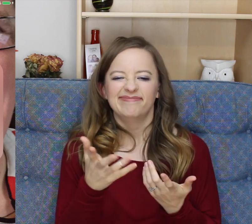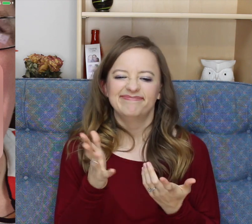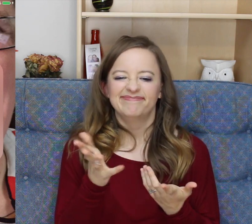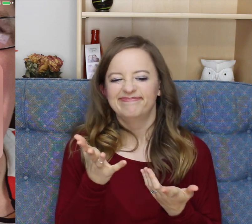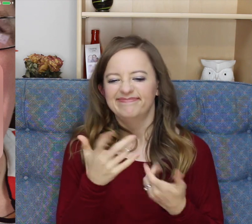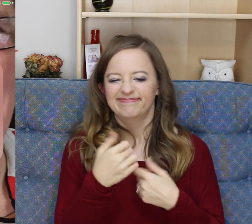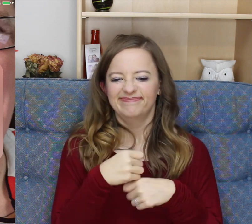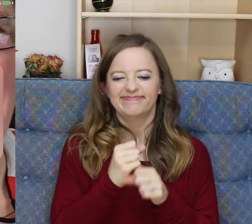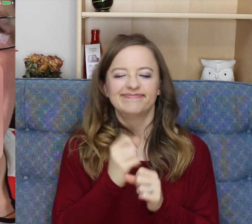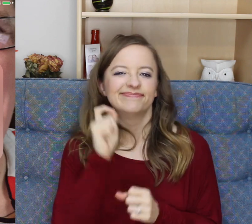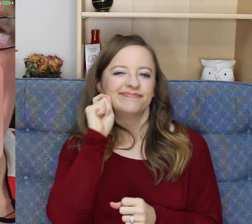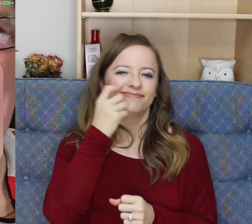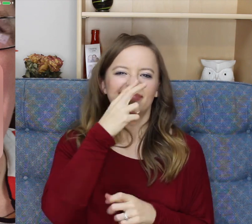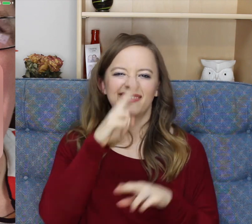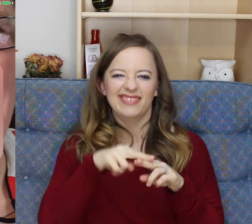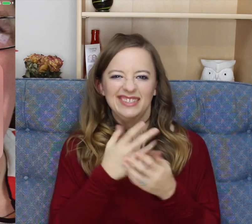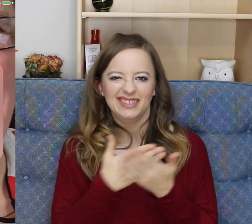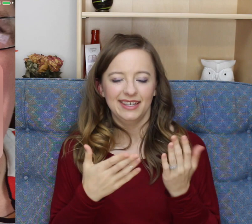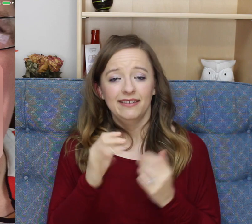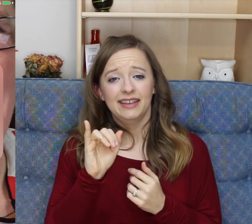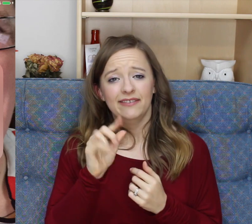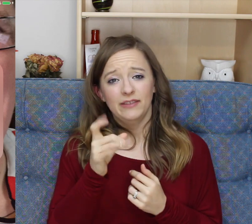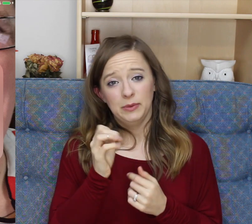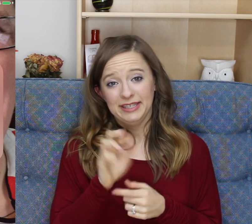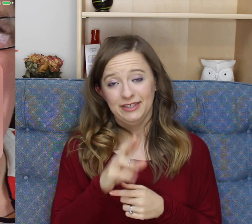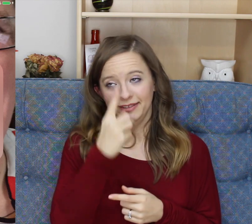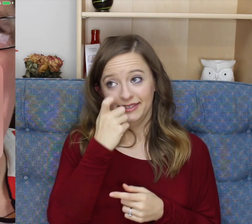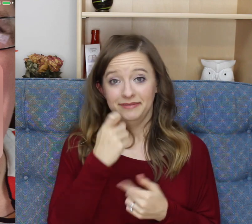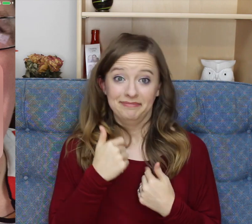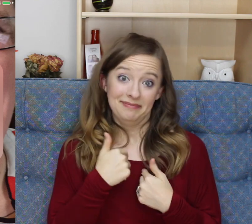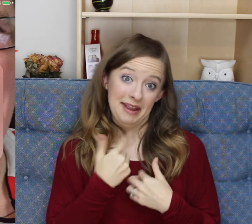that kind of makes cool fun stuff. Influenster,